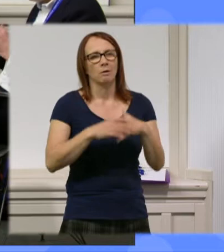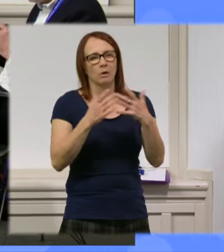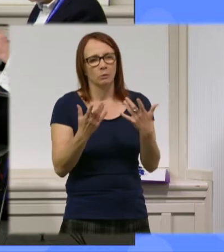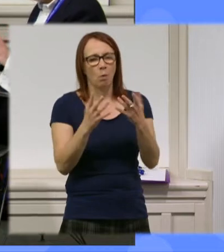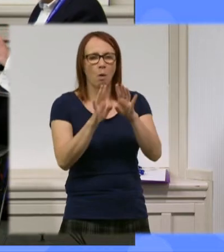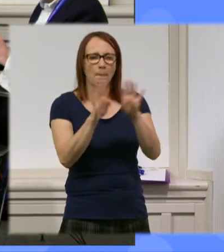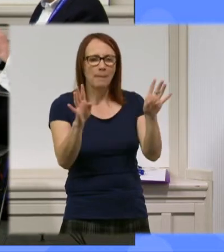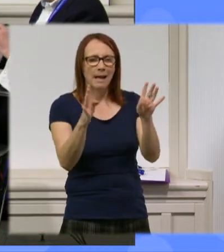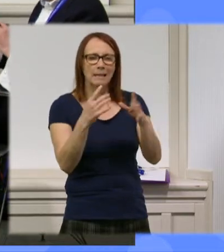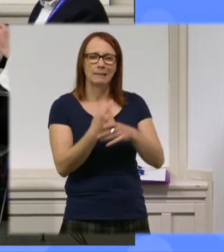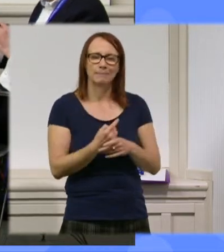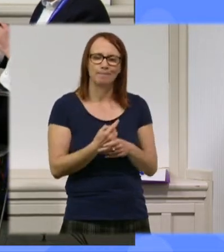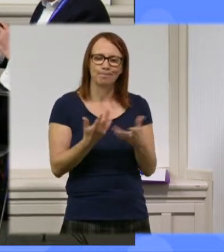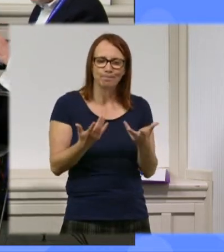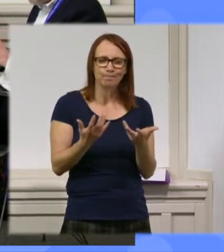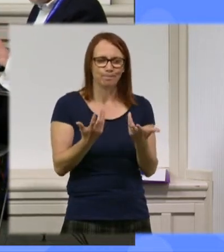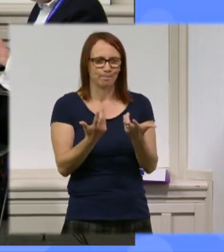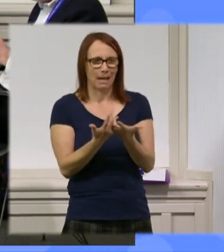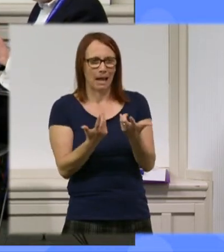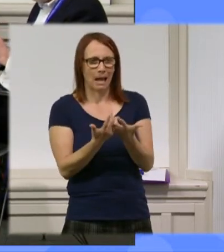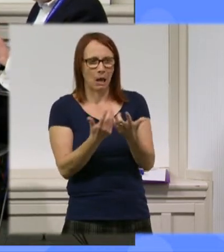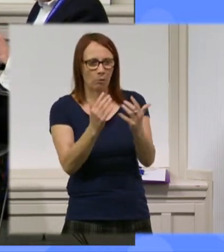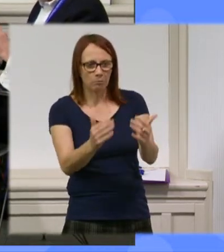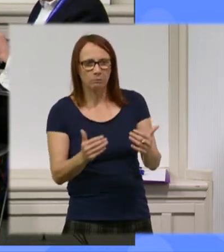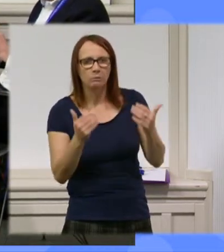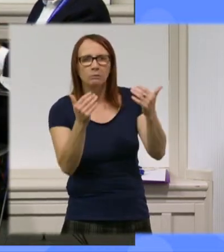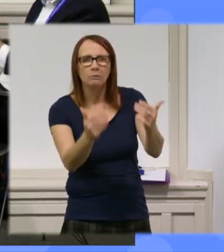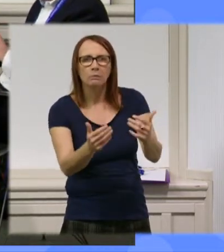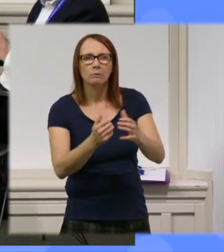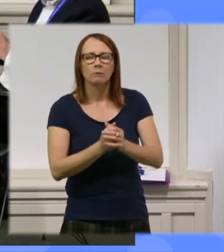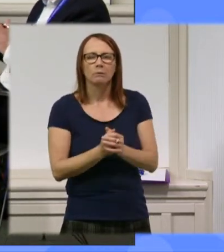how you see things how we might move forward even though the real differences